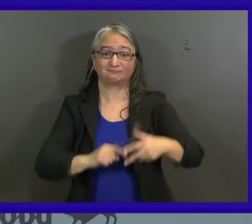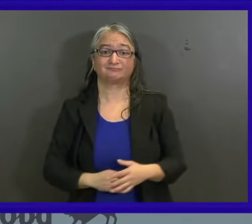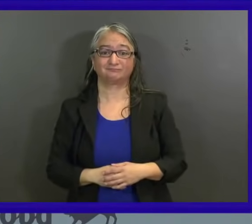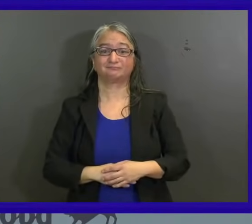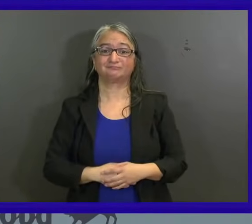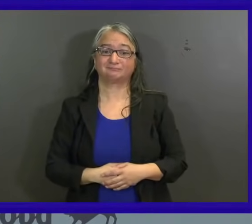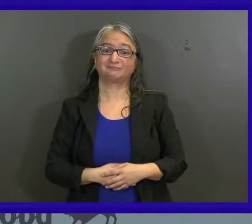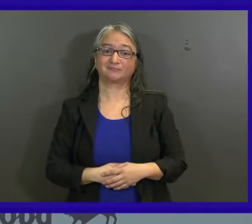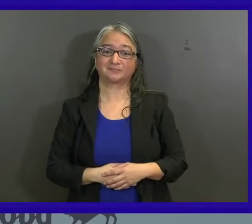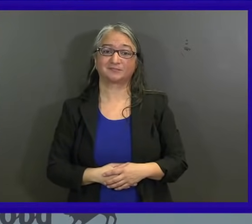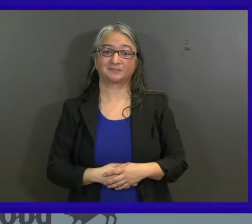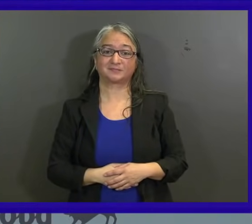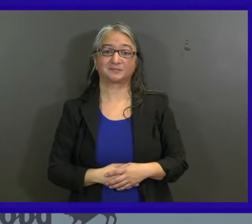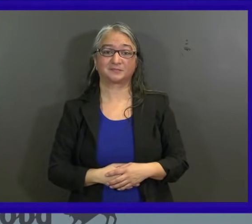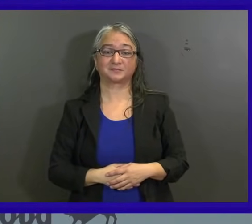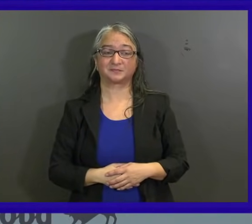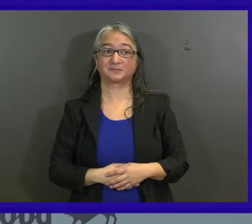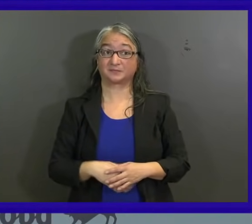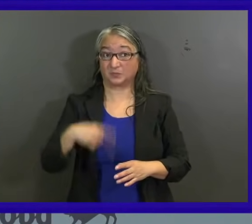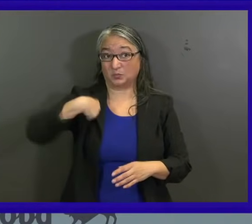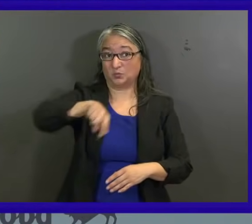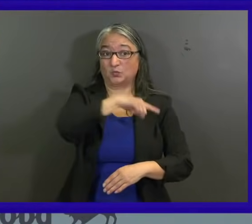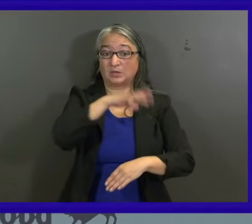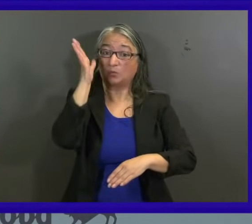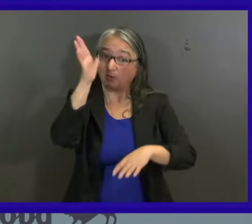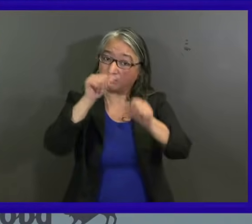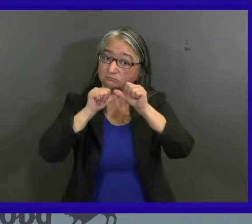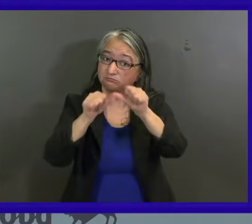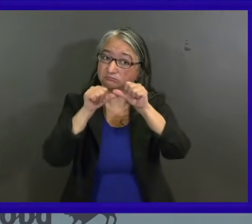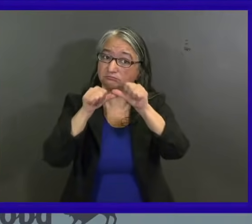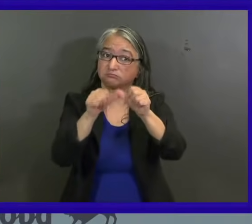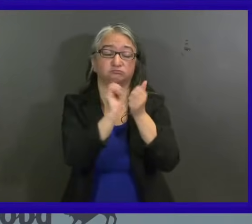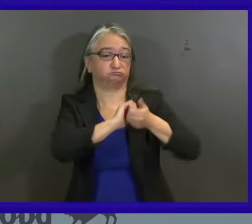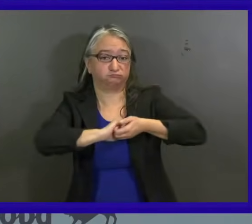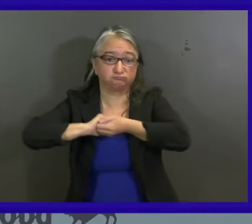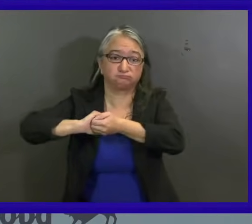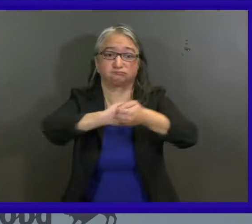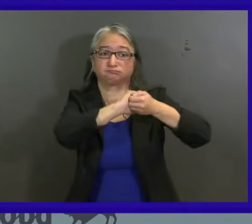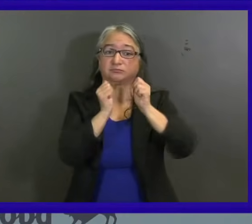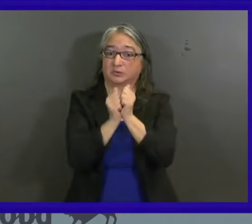so we'll continue to work together we've done this before we all know about those fundamentals we now